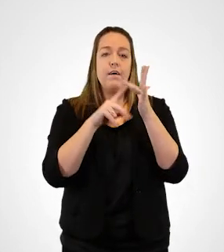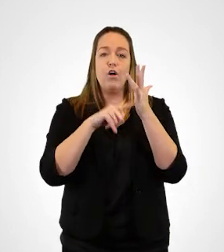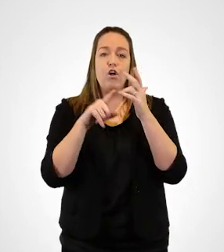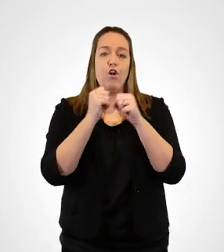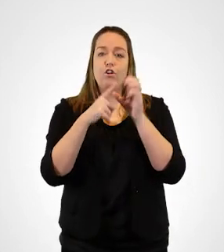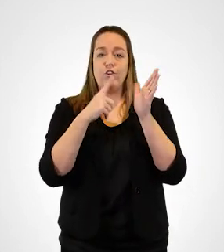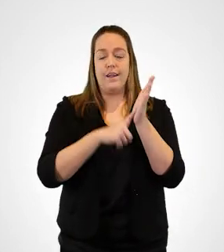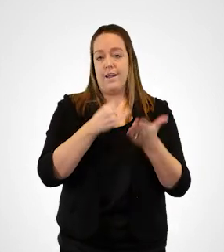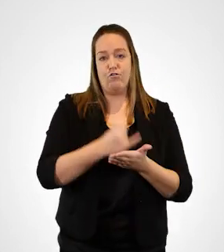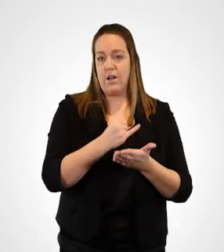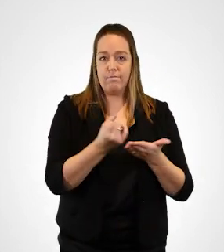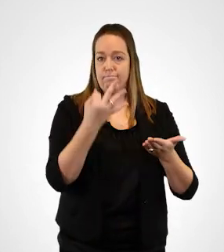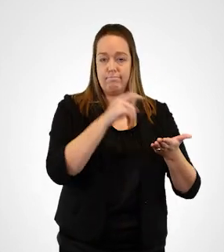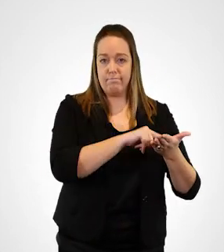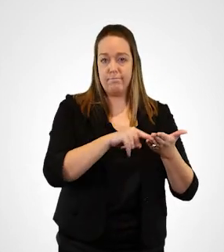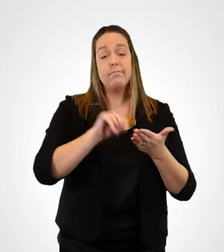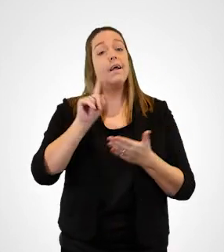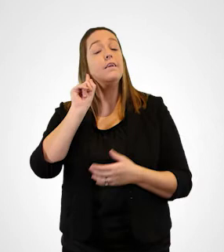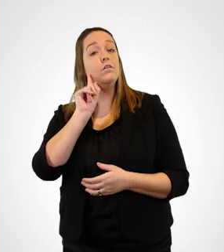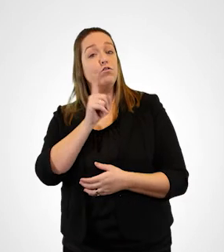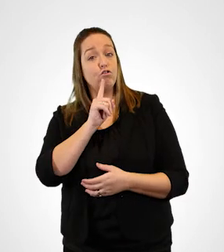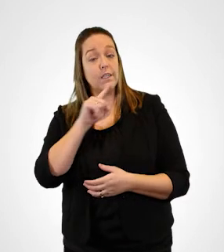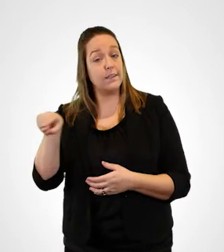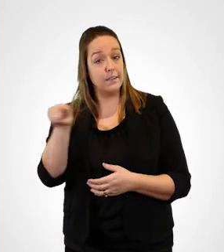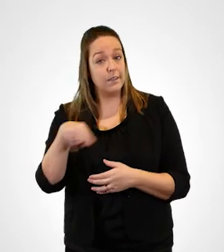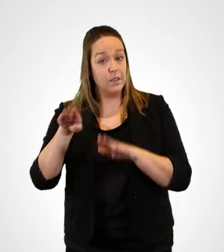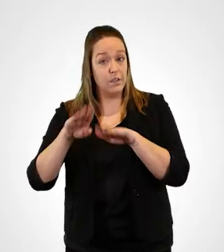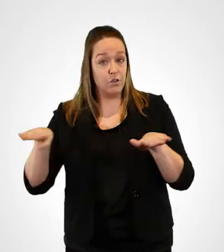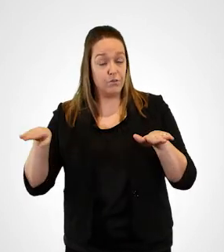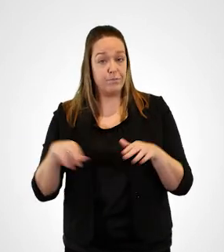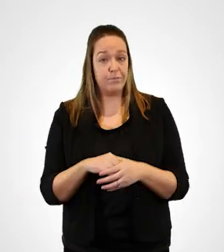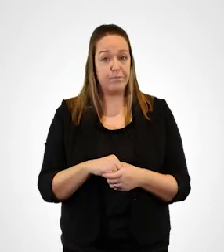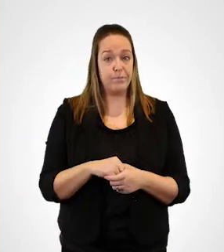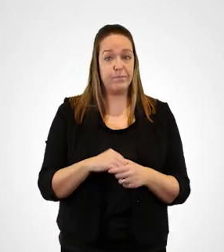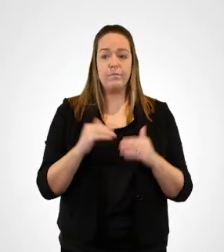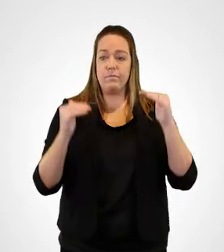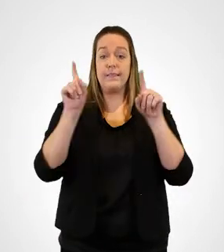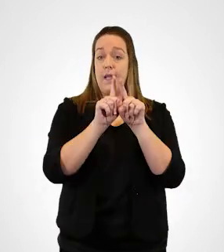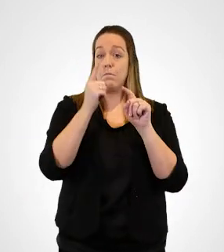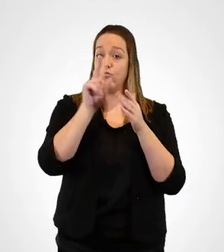in their misspelling of words, whereas the children who are hearing and children matched for reading age,